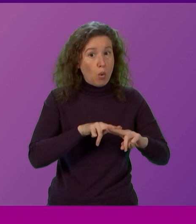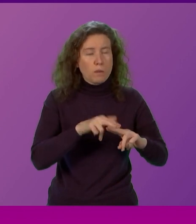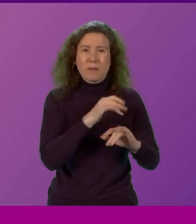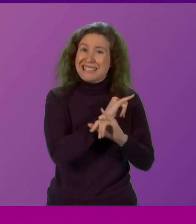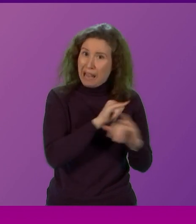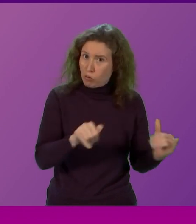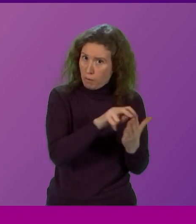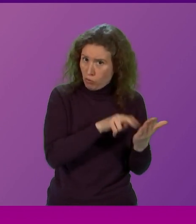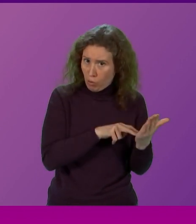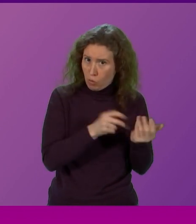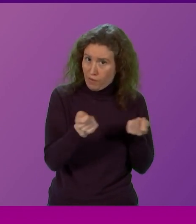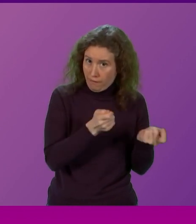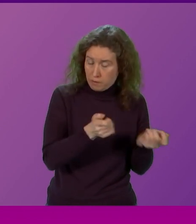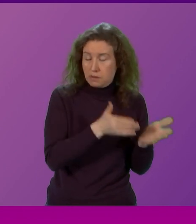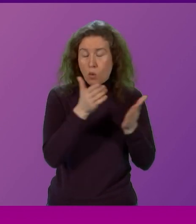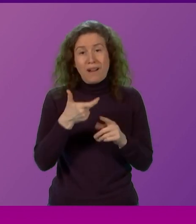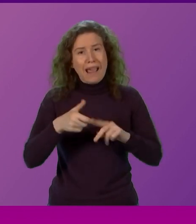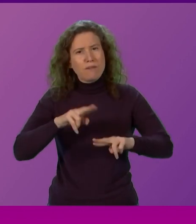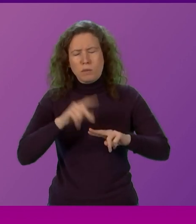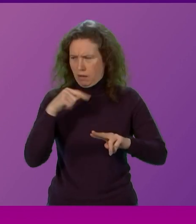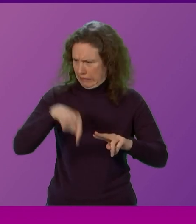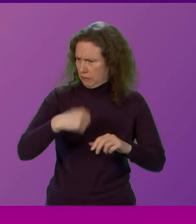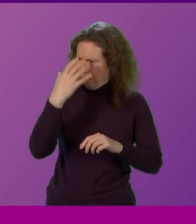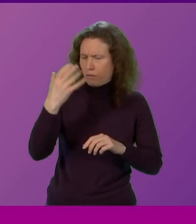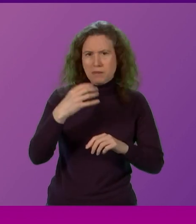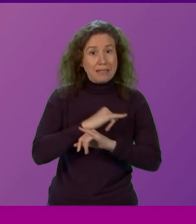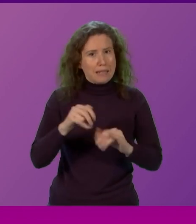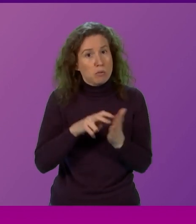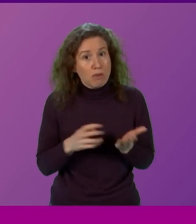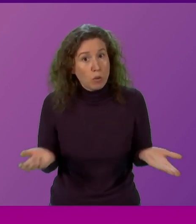record in government or the Kate Forbes who says that this Government has a terrible record?